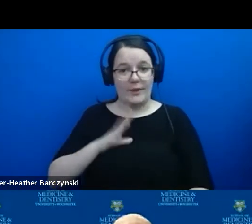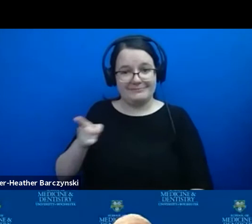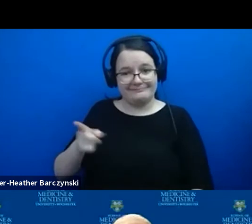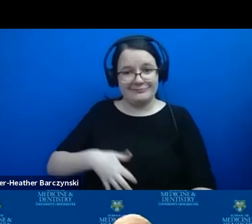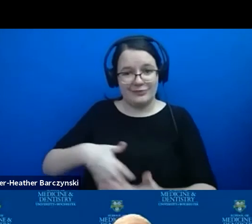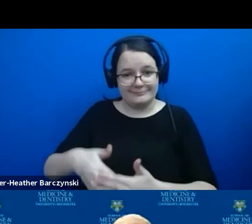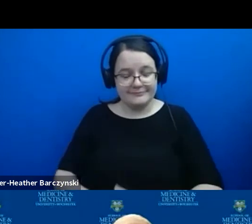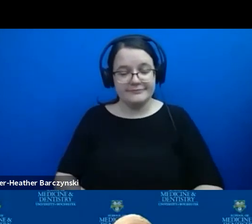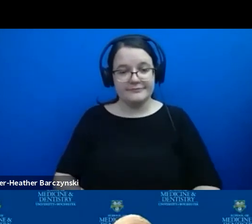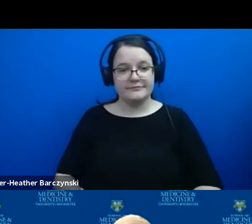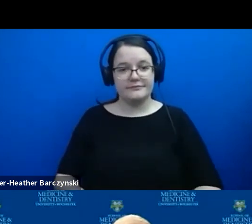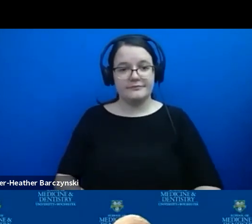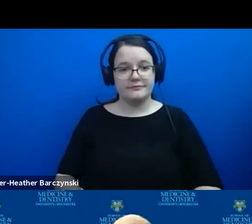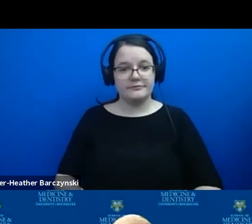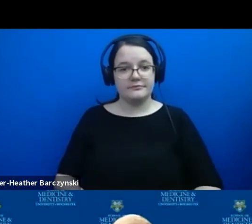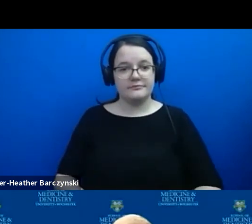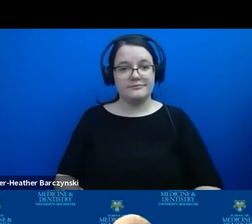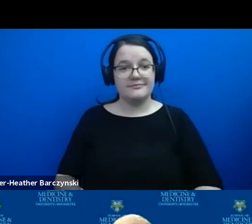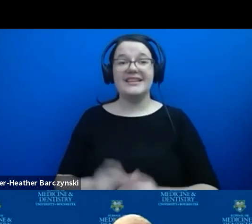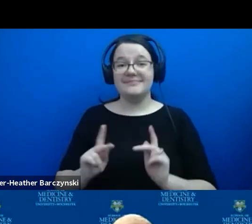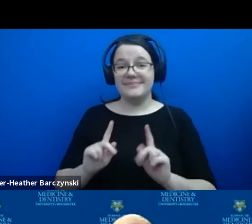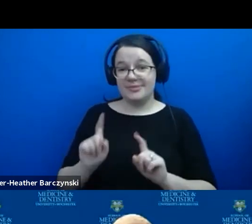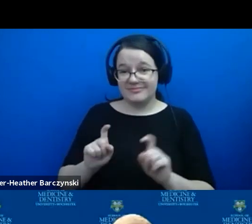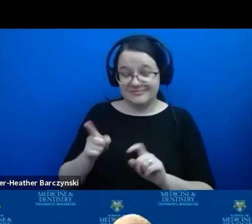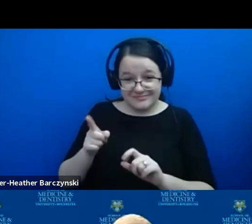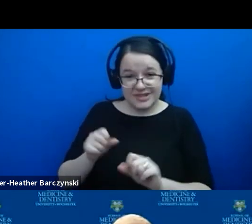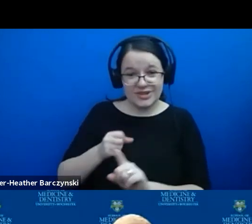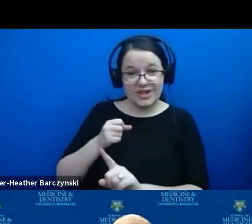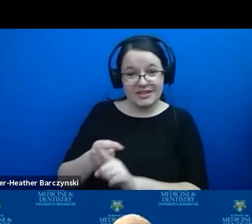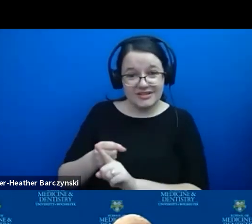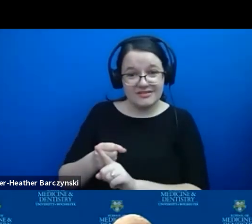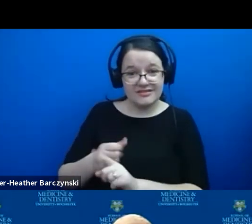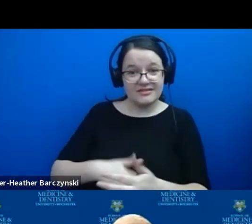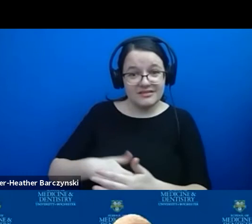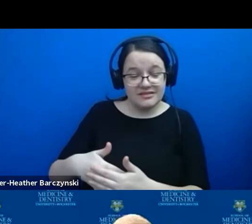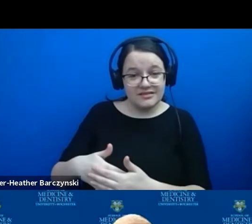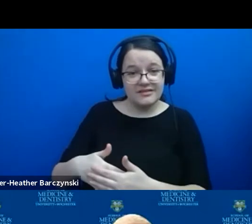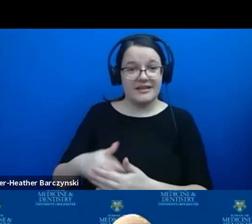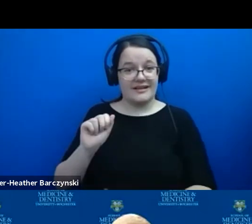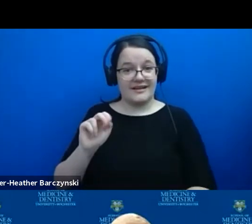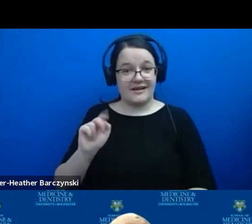questions about um possible effect on fertility whether antibodies protective antibodies can be